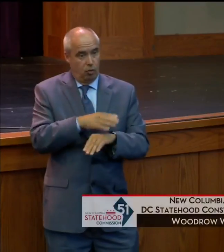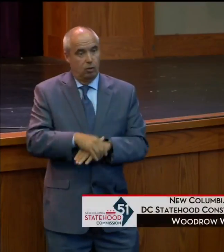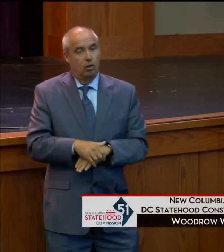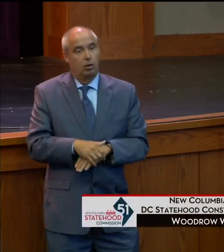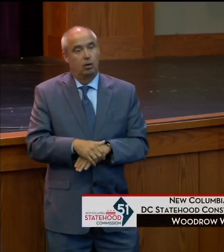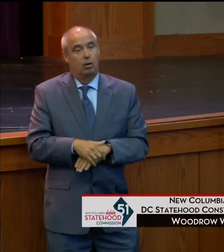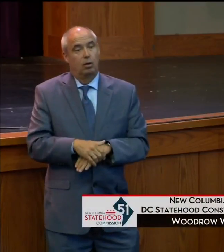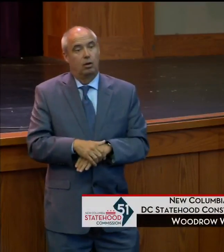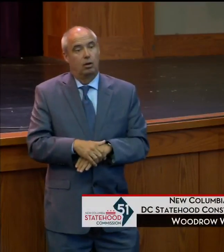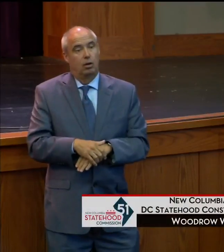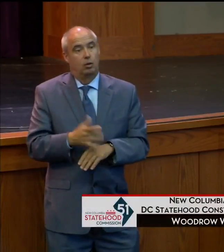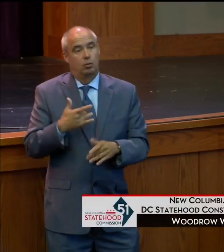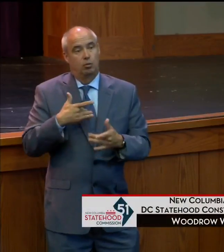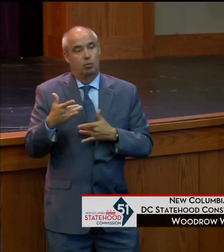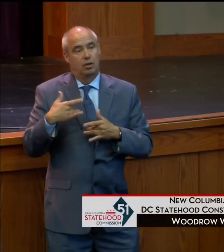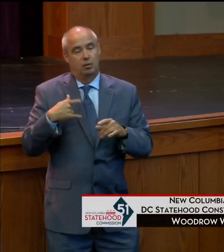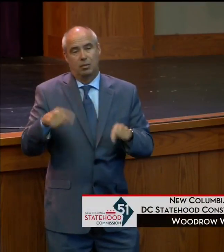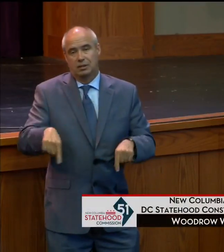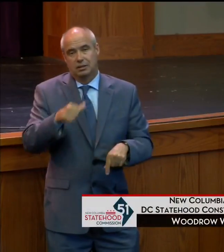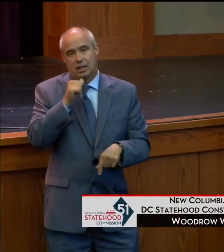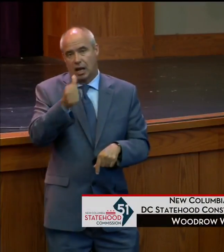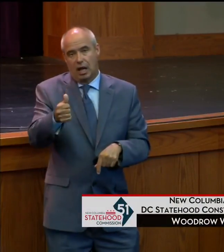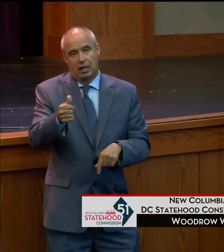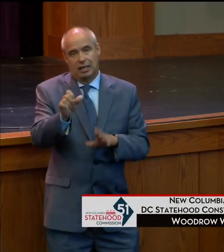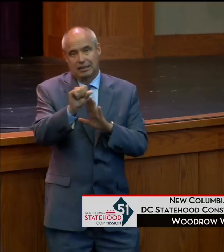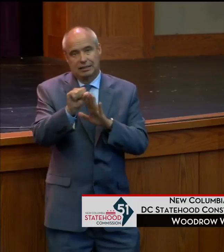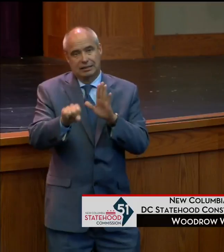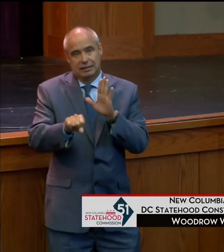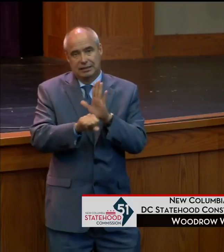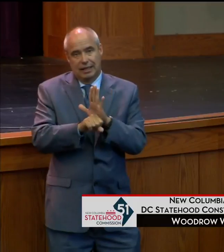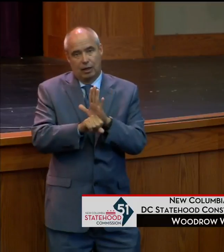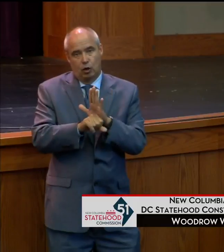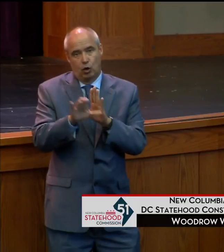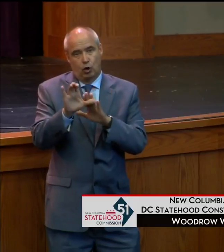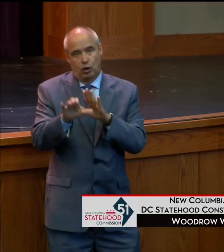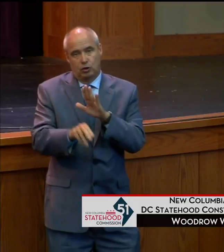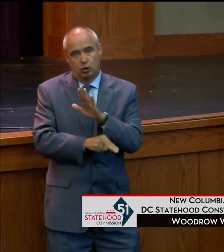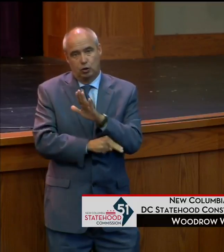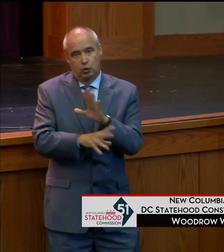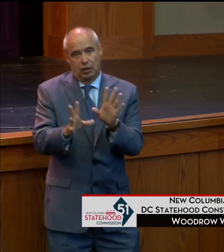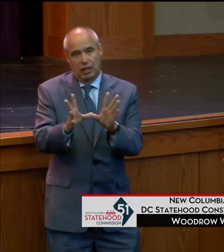THIS BEFORE. AS FAR AS I'M CONCERNED, THIS IS NOT A STATEHOOD CONSTITUTIONAL CONVENTION.